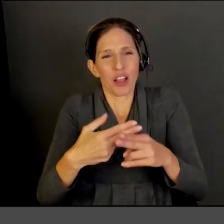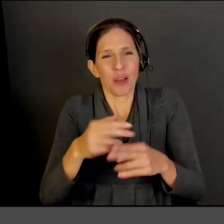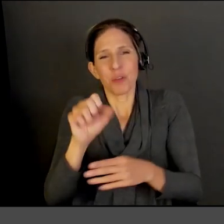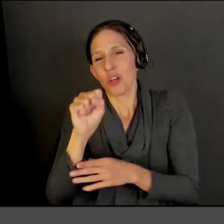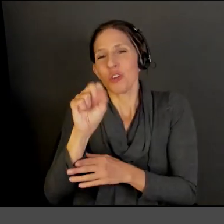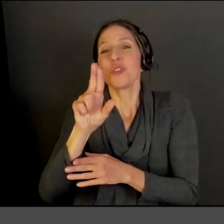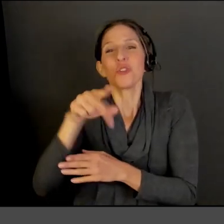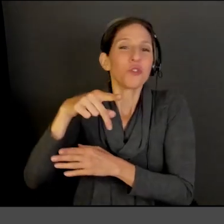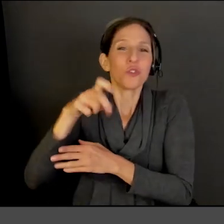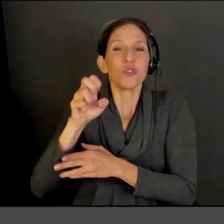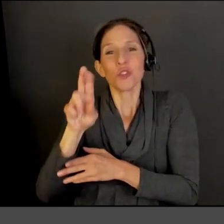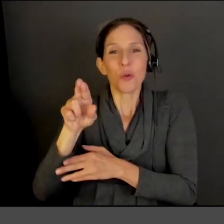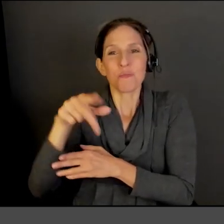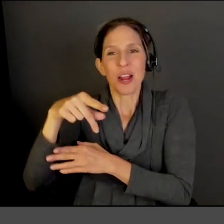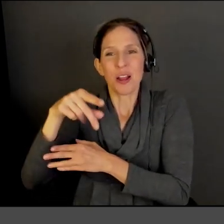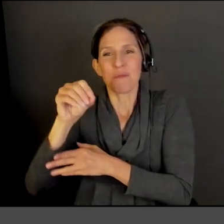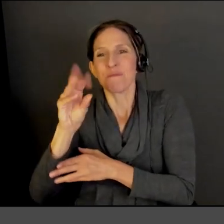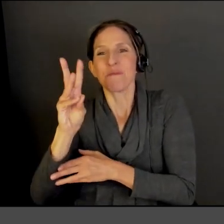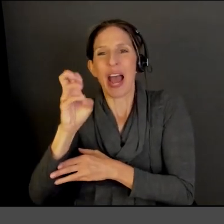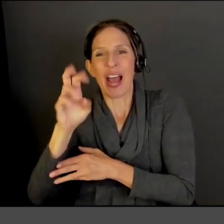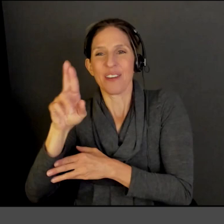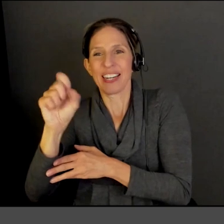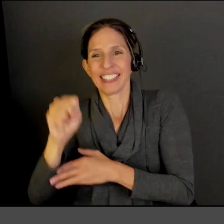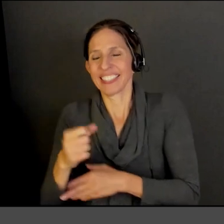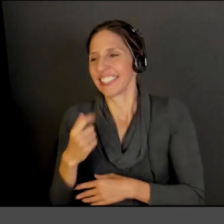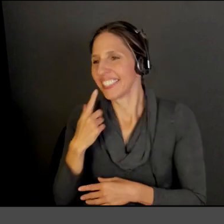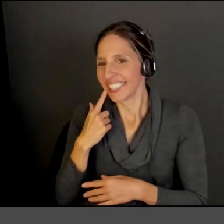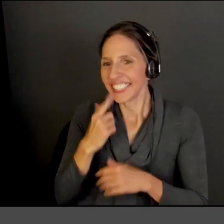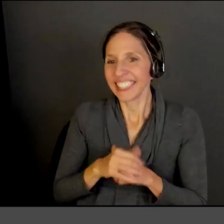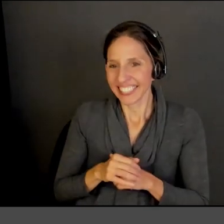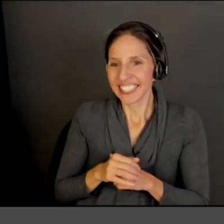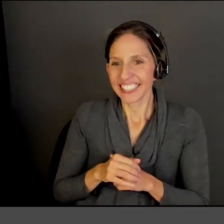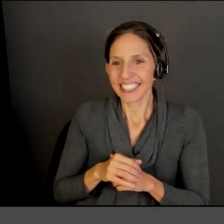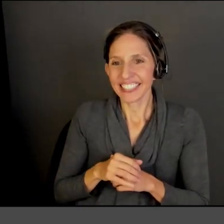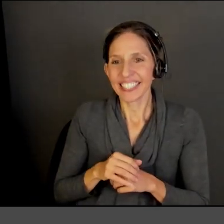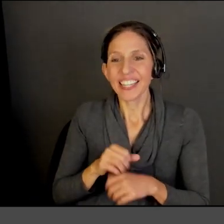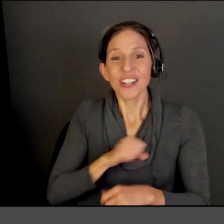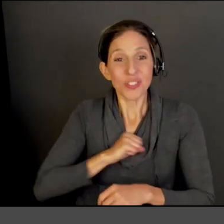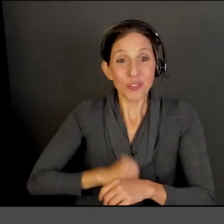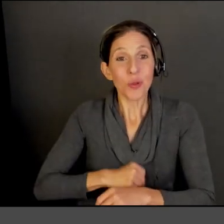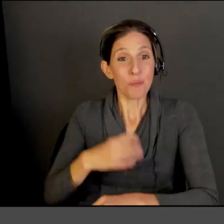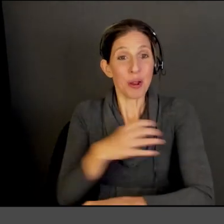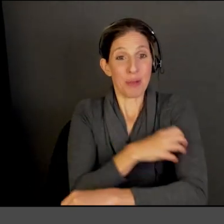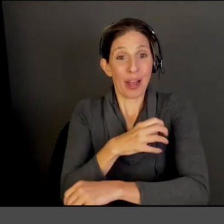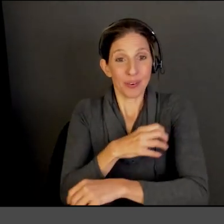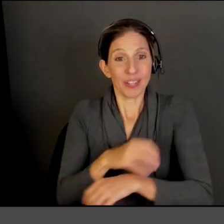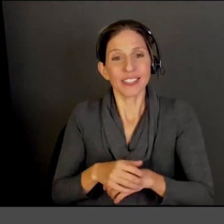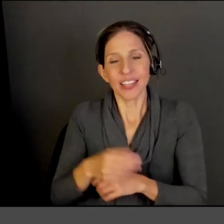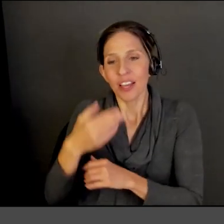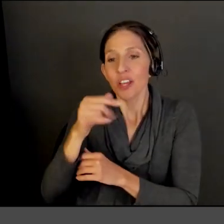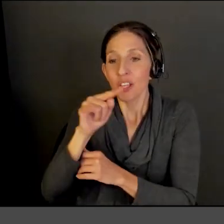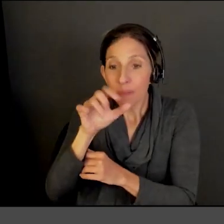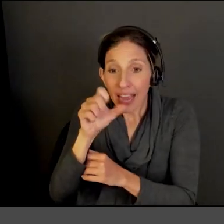THOSE ARE GOOD SUPERPOWERS. YOU KNOW, THE HUMANITIES, ANTHROPOLOGY, SOCIOLOGY, LITERATURE, ETHNIC